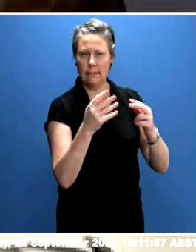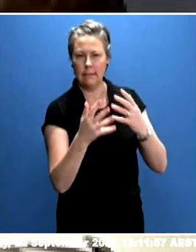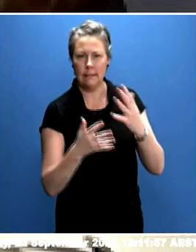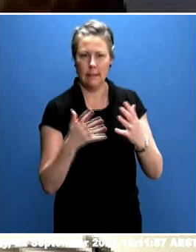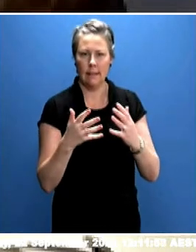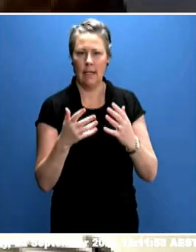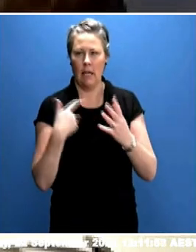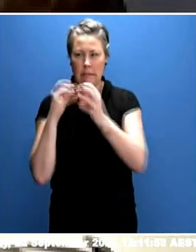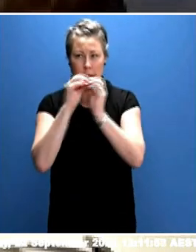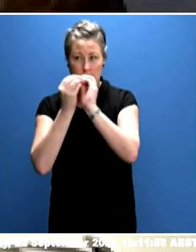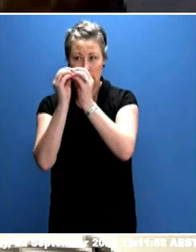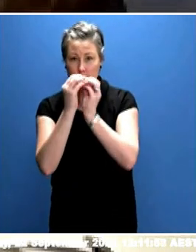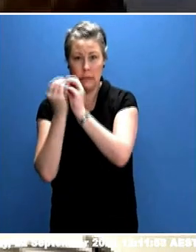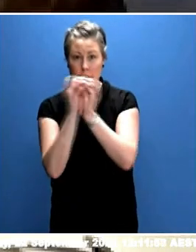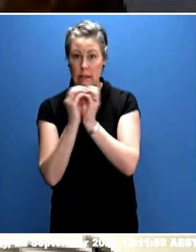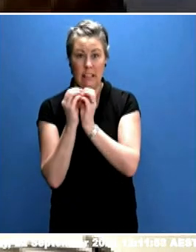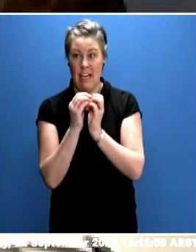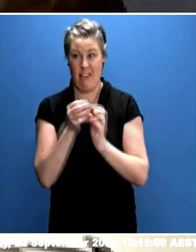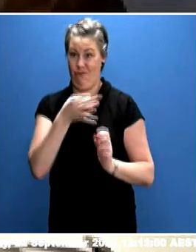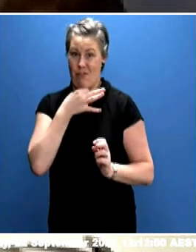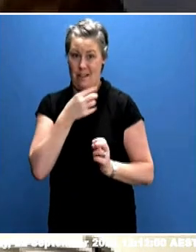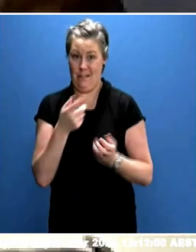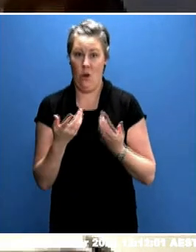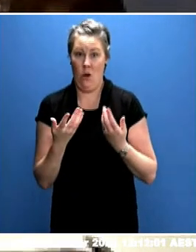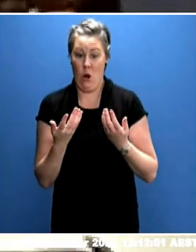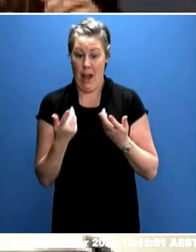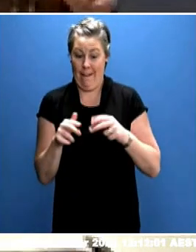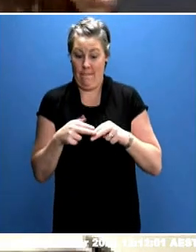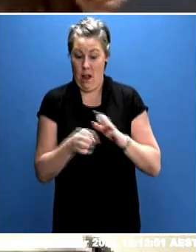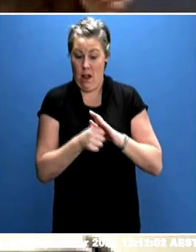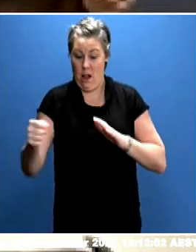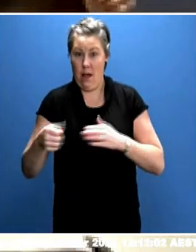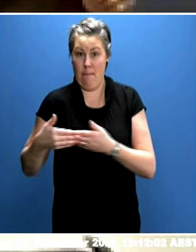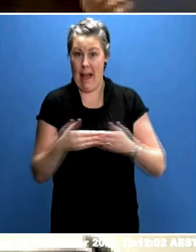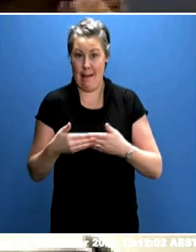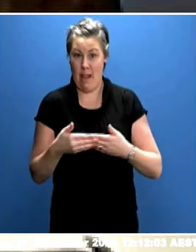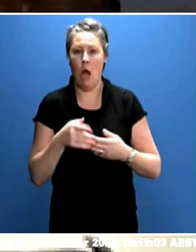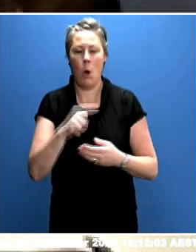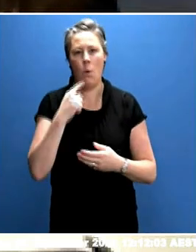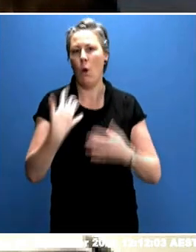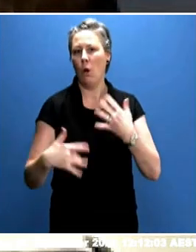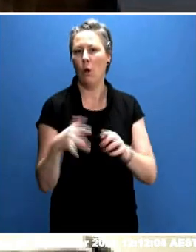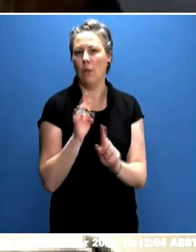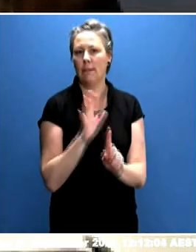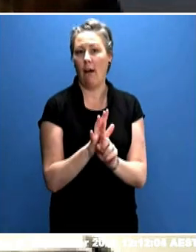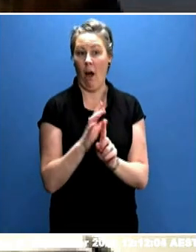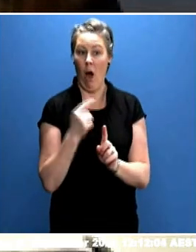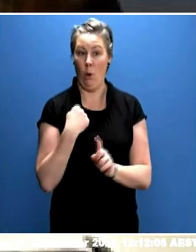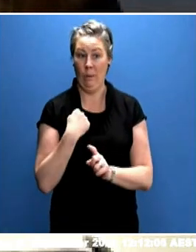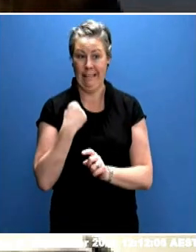because if she didn't, she was at serious risk of self-harm. He was greatly concerned that she might take her own life.